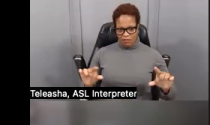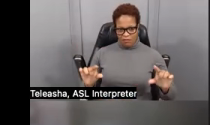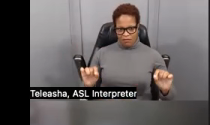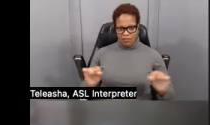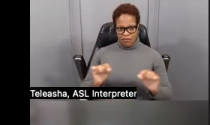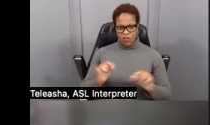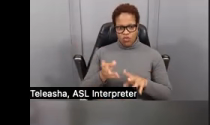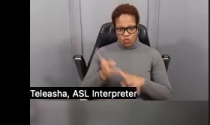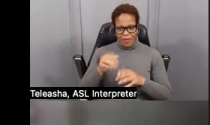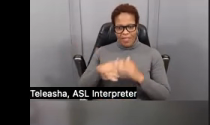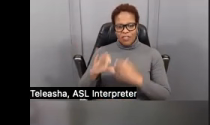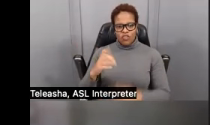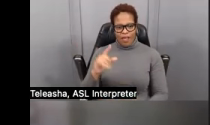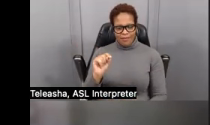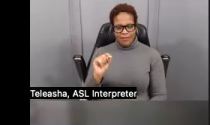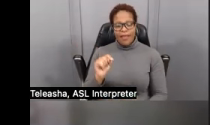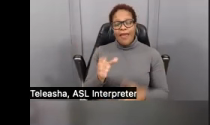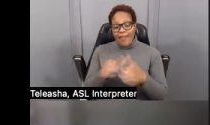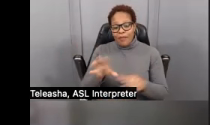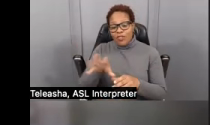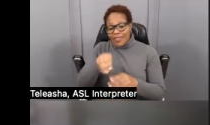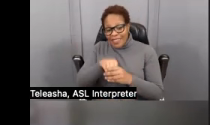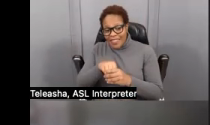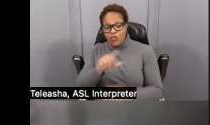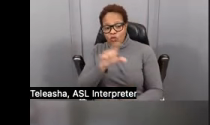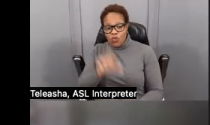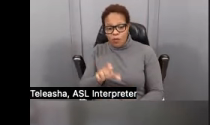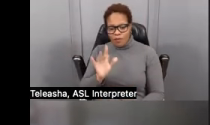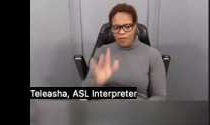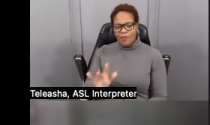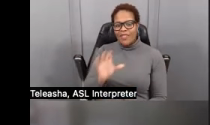Captions can be viewed within Zoom by clicking the CC live transcript button.